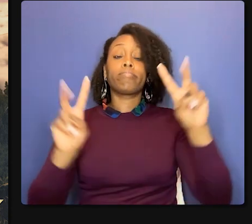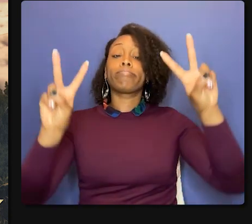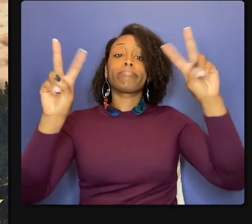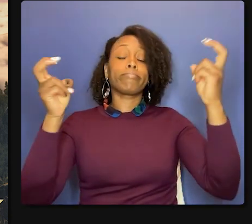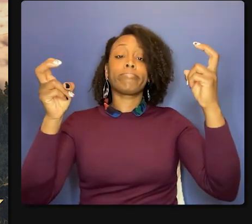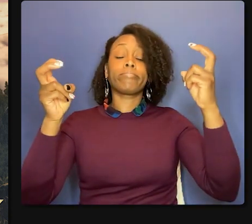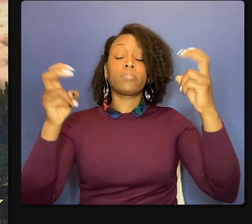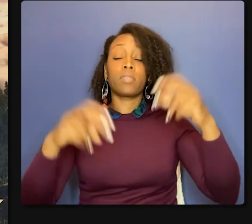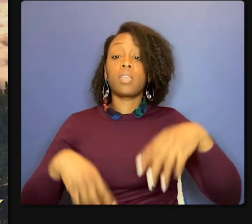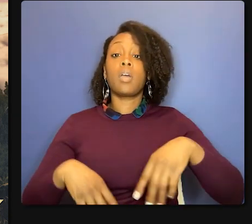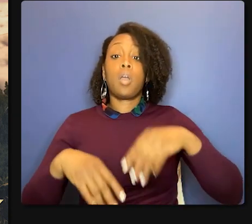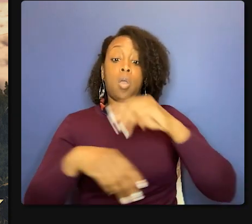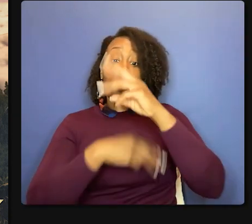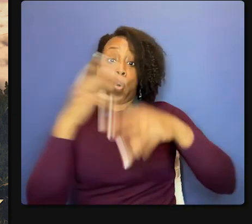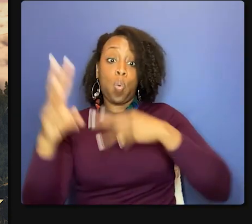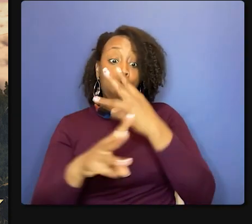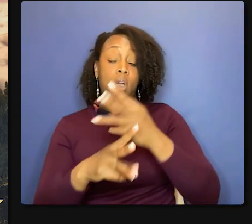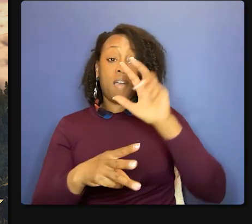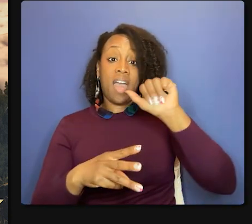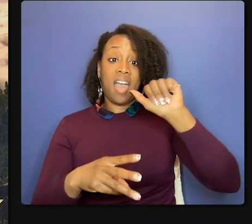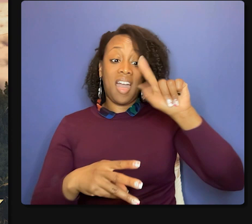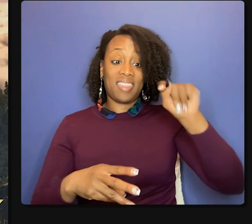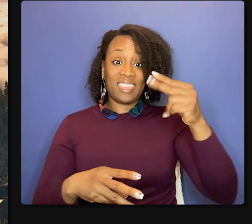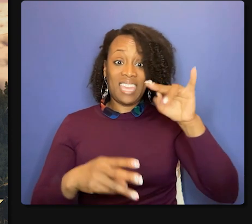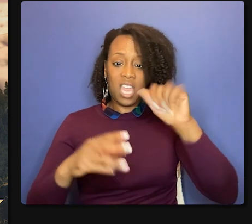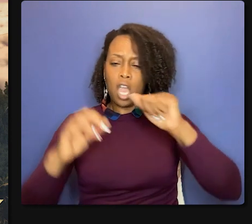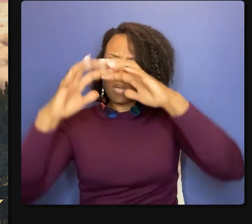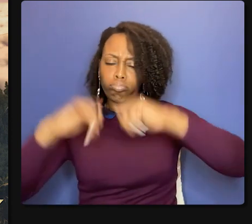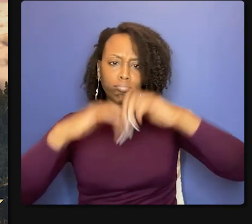"Breaking Down the World of Athia: The Technologies of Forspoken."